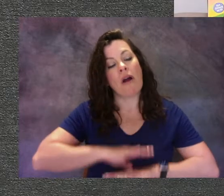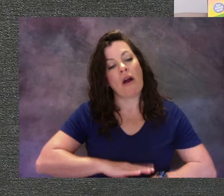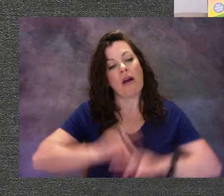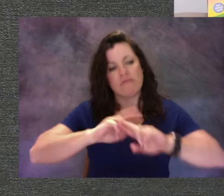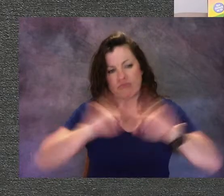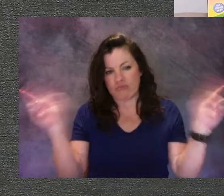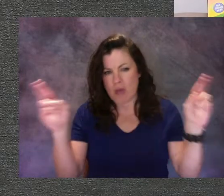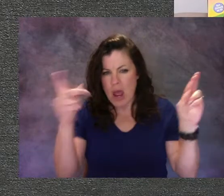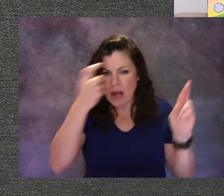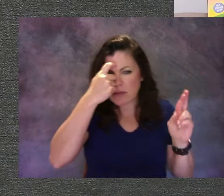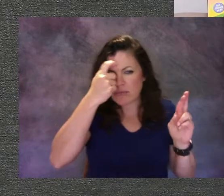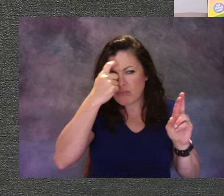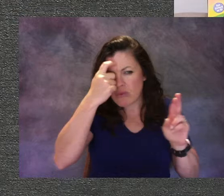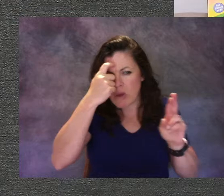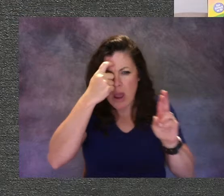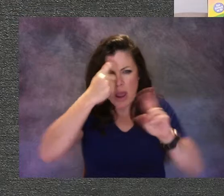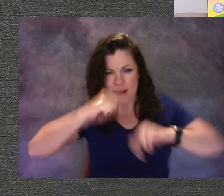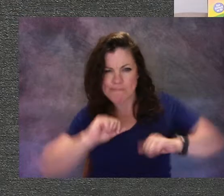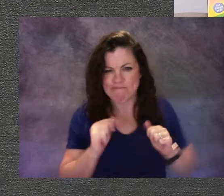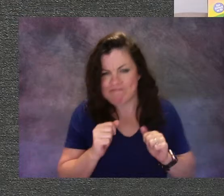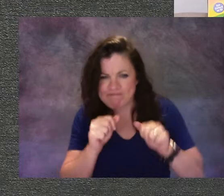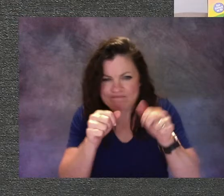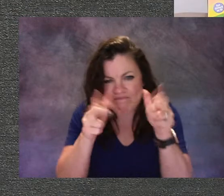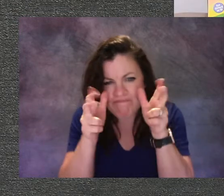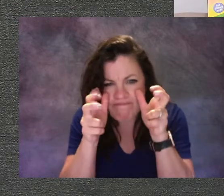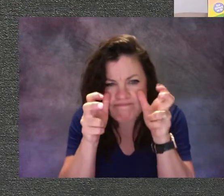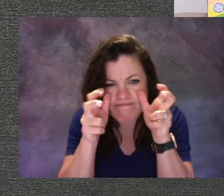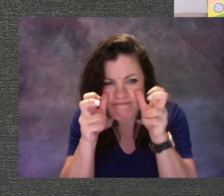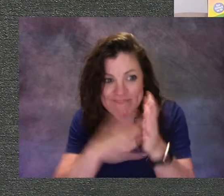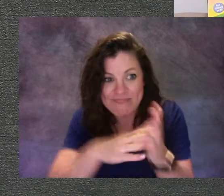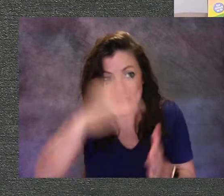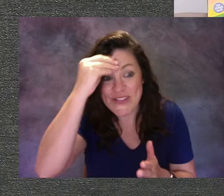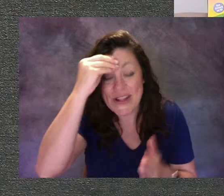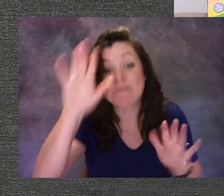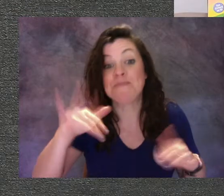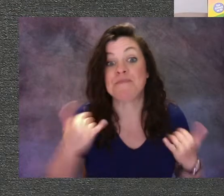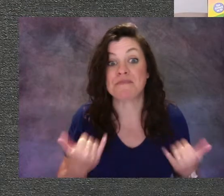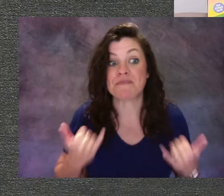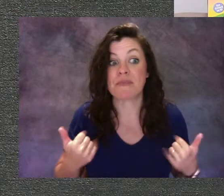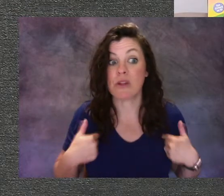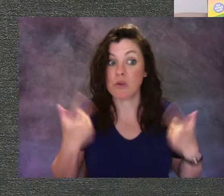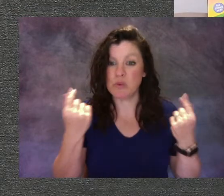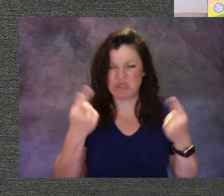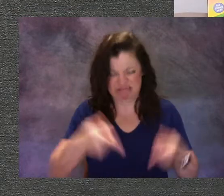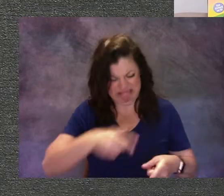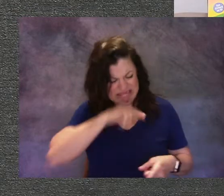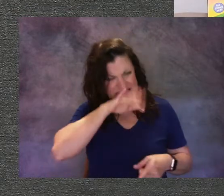Your brains are ready to learn. You know what I'm gonna do? I'm gonna clean up our mess here, you know what?